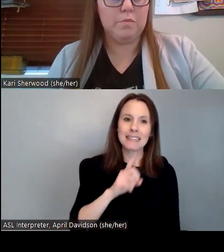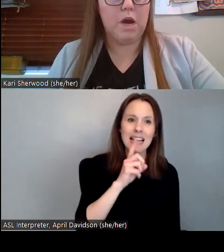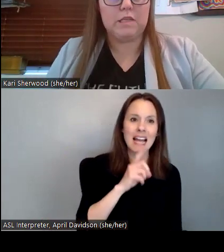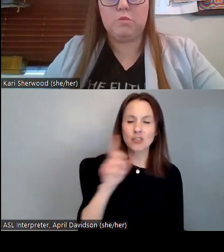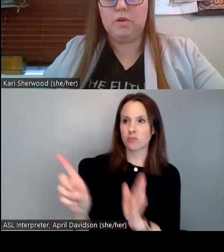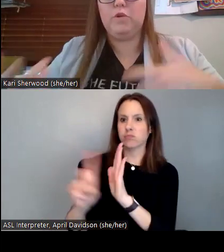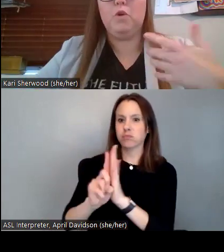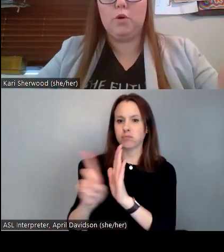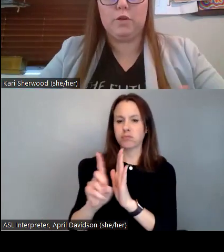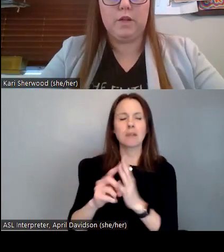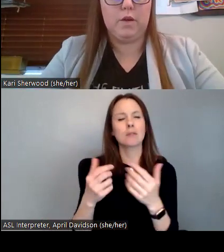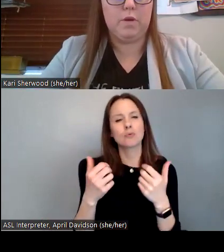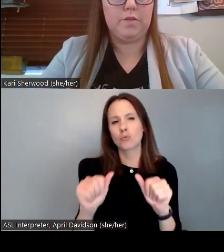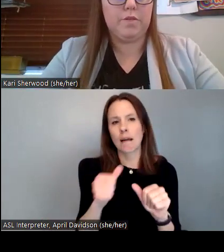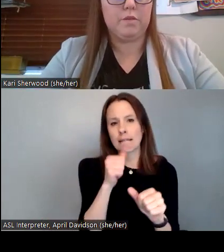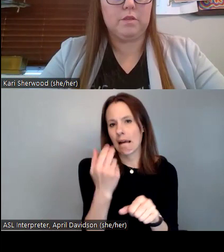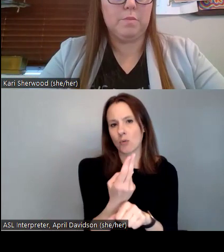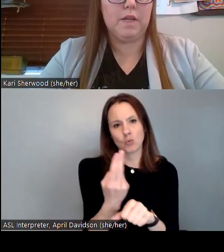when possible if you know you're dealing with somebody